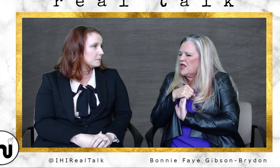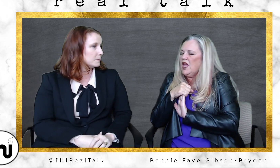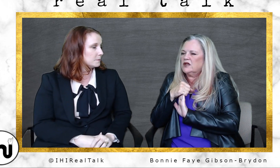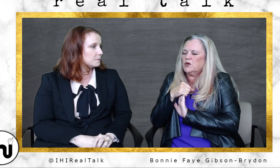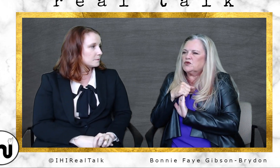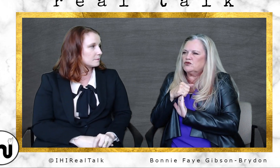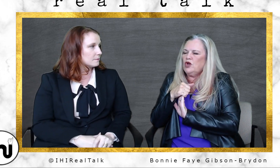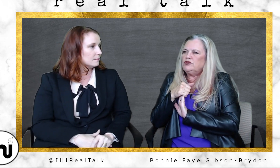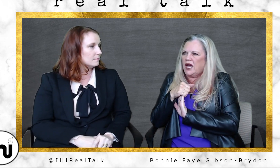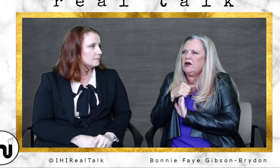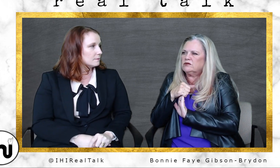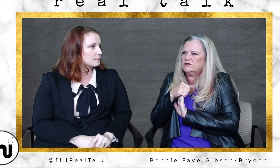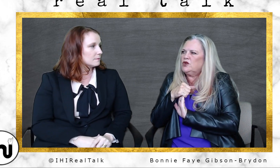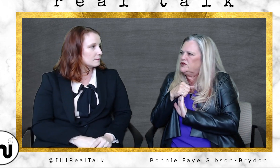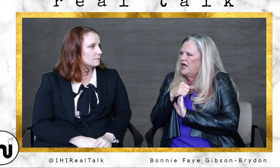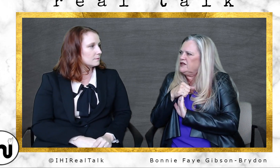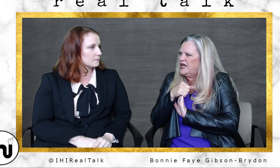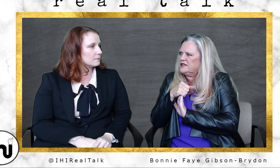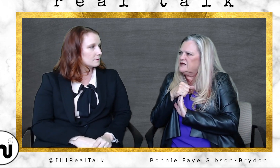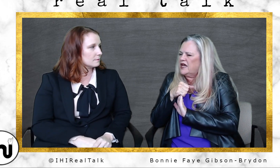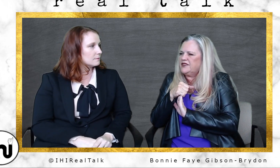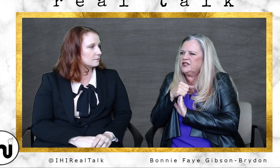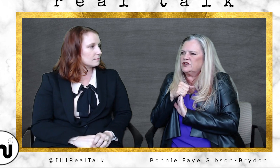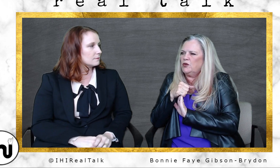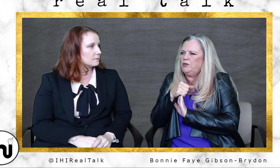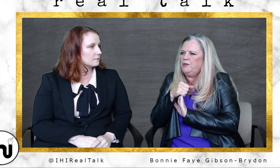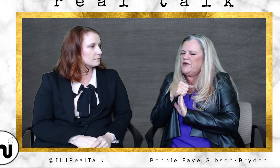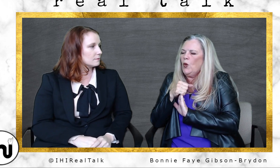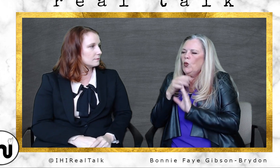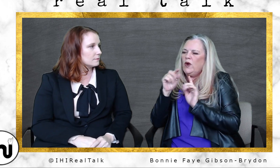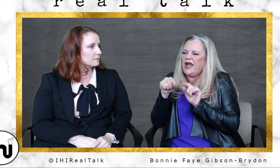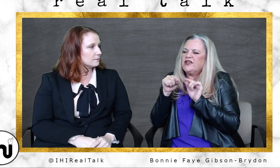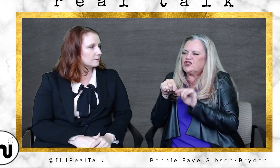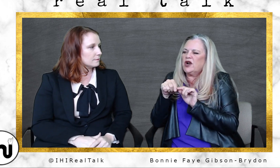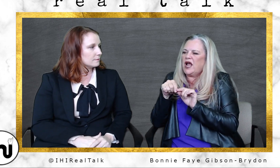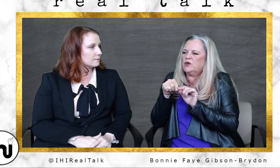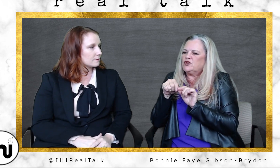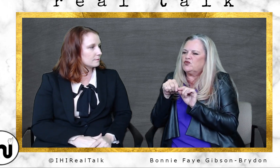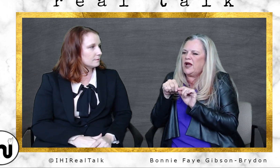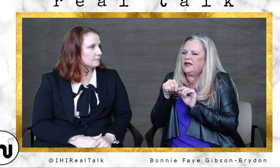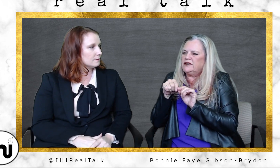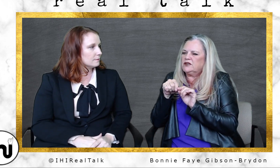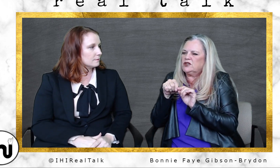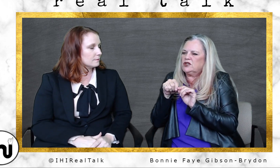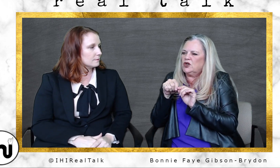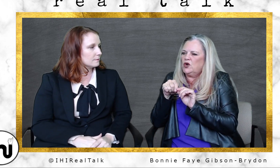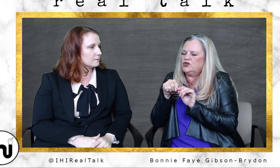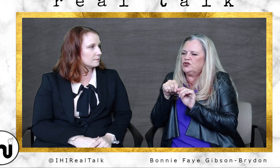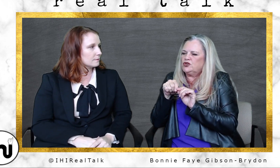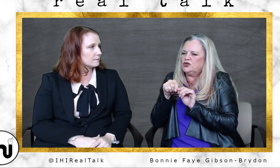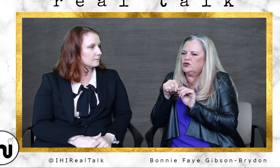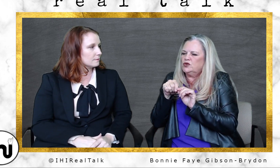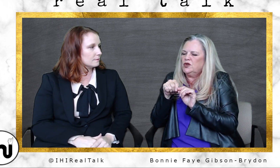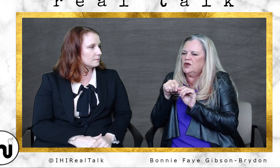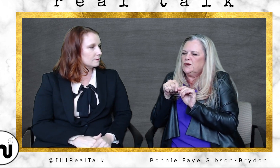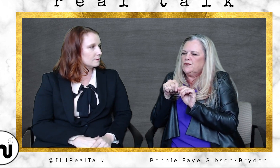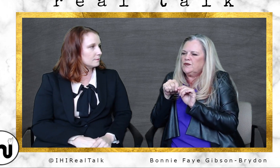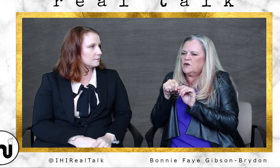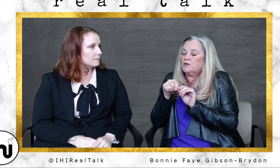Bonnie: No doubt. No doubt. Yes. I think so When I started, I was right close to, my